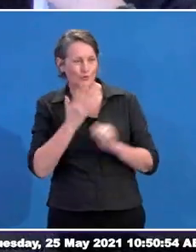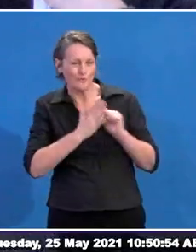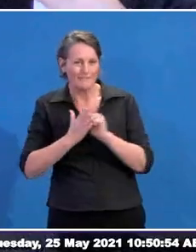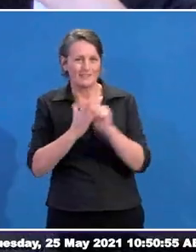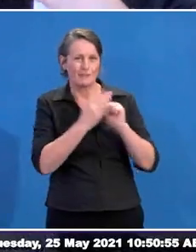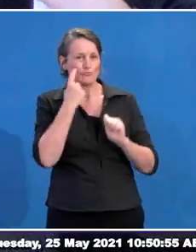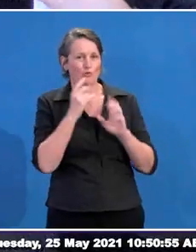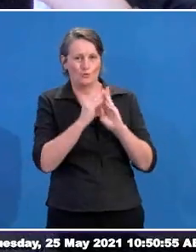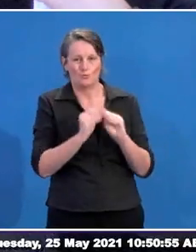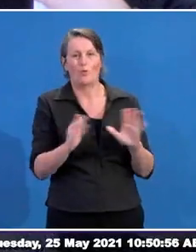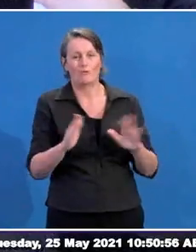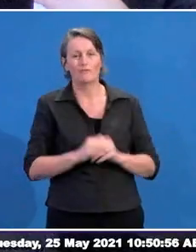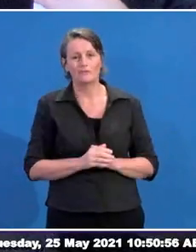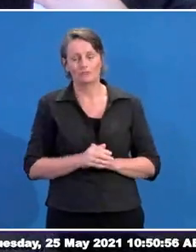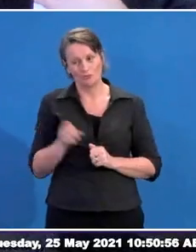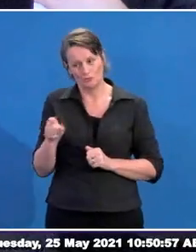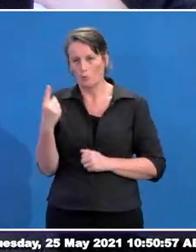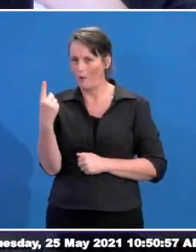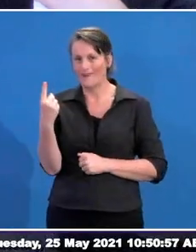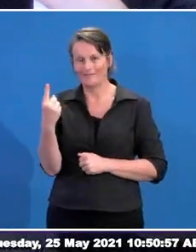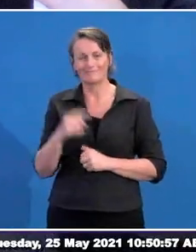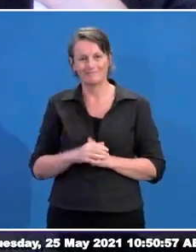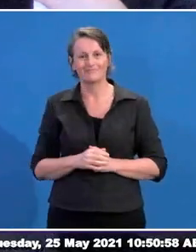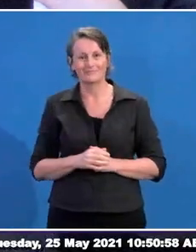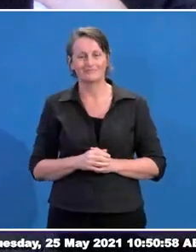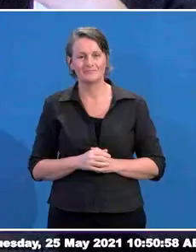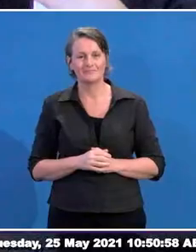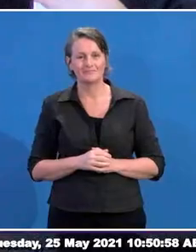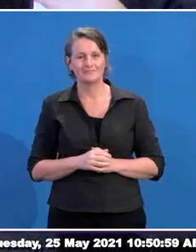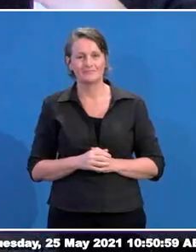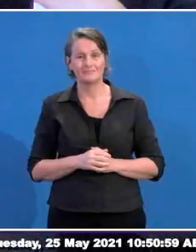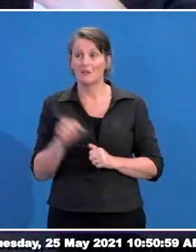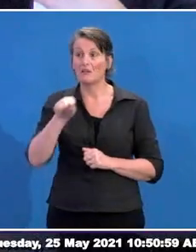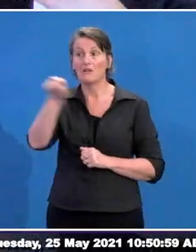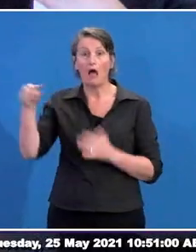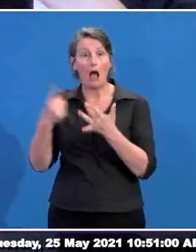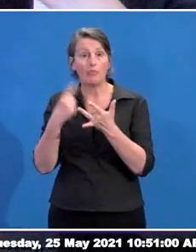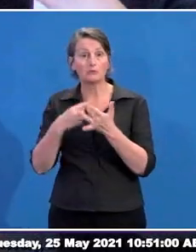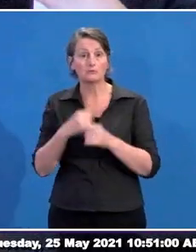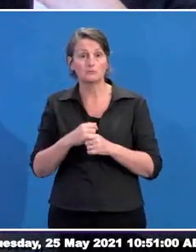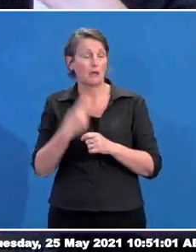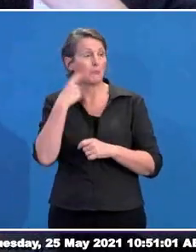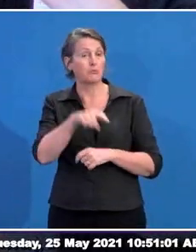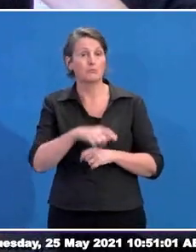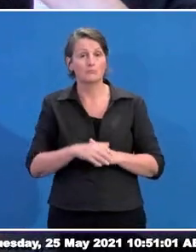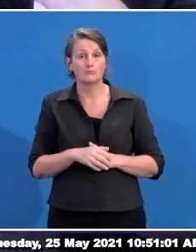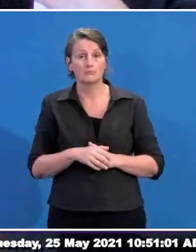as opposed to just deny that it never happened. And, like, there is still obviously concerns there